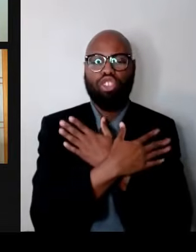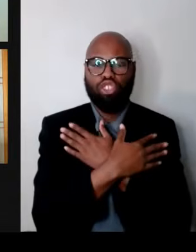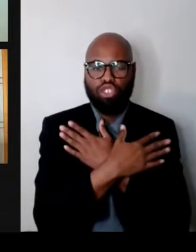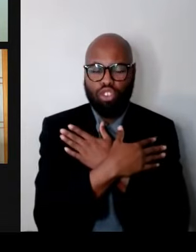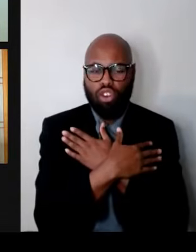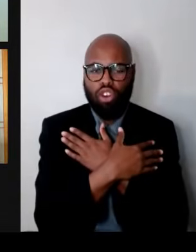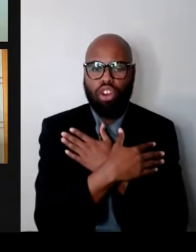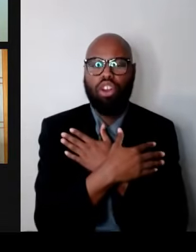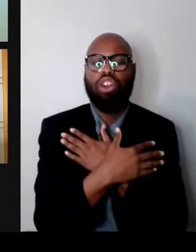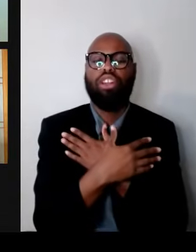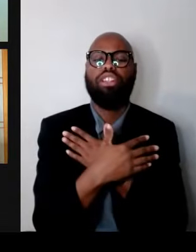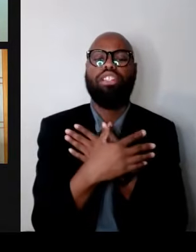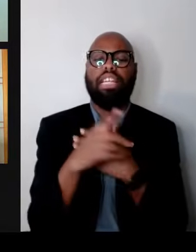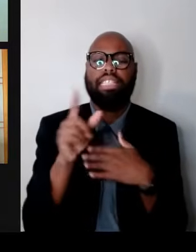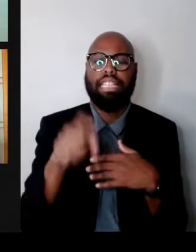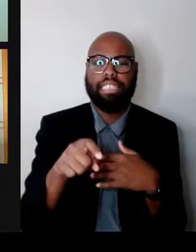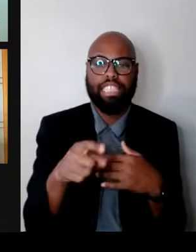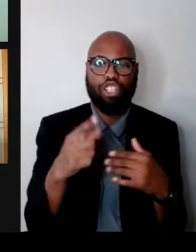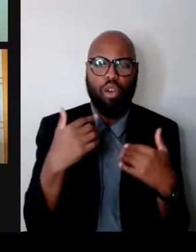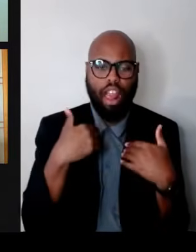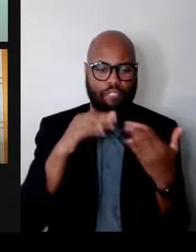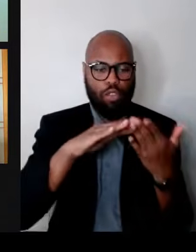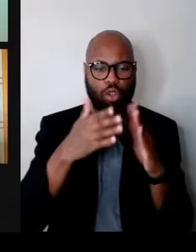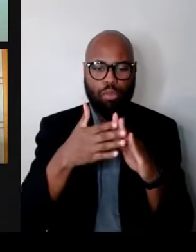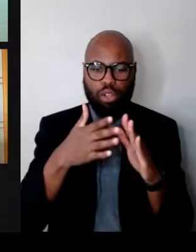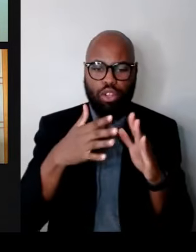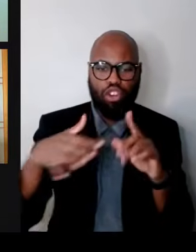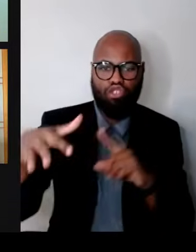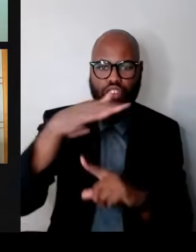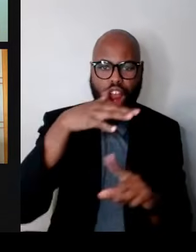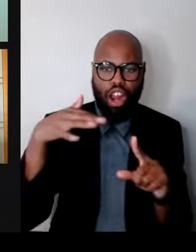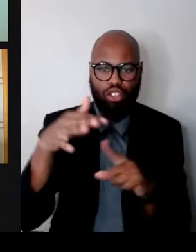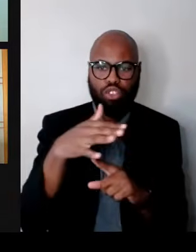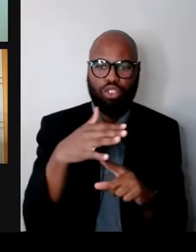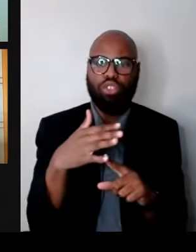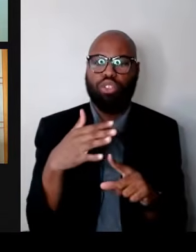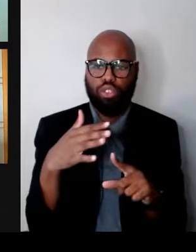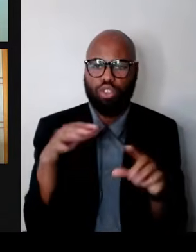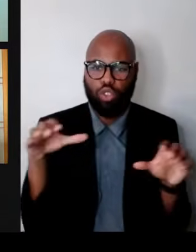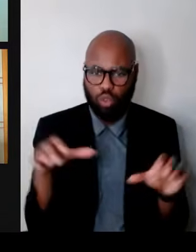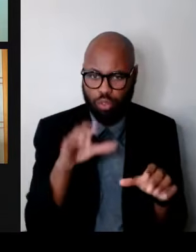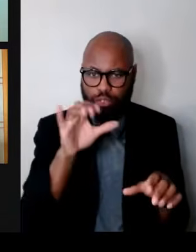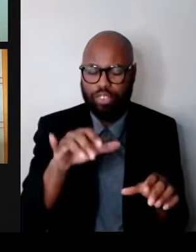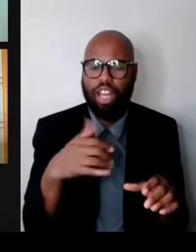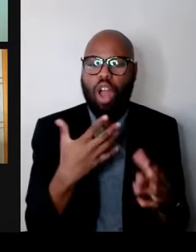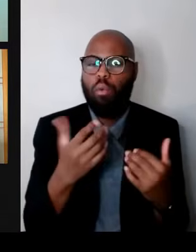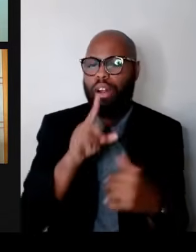you have a community around you within to do that. I wanna ask you about the inverse almost,